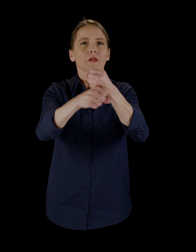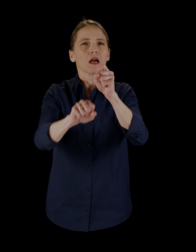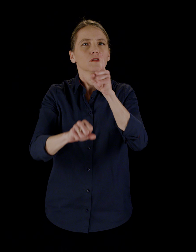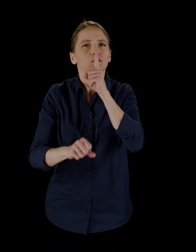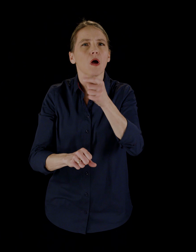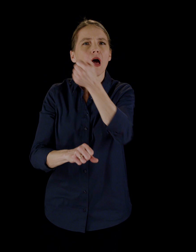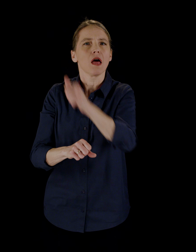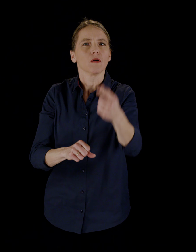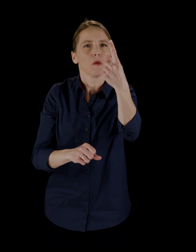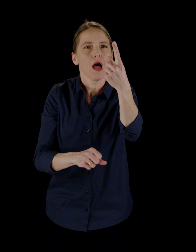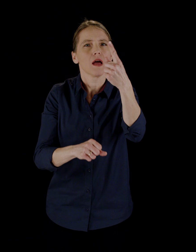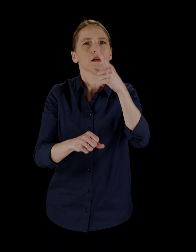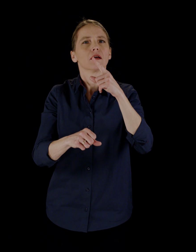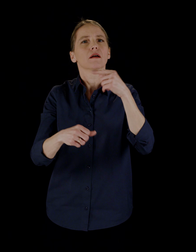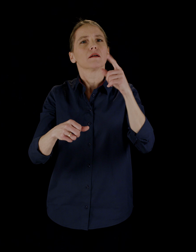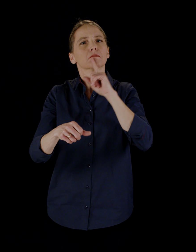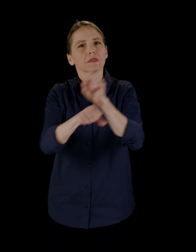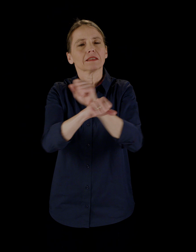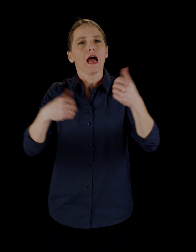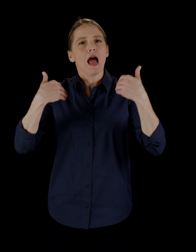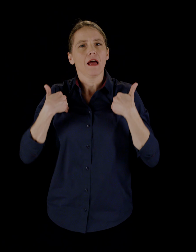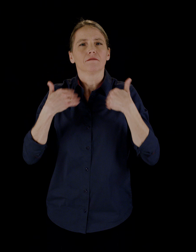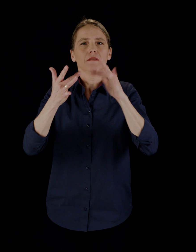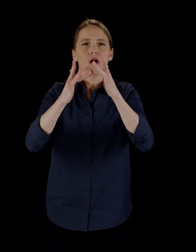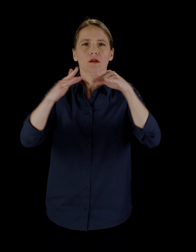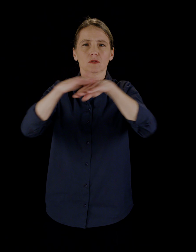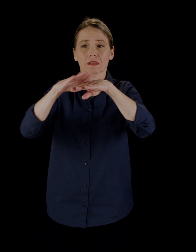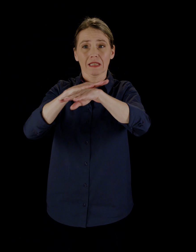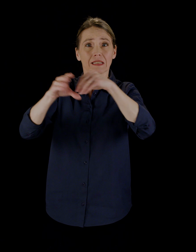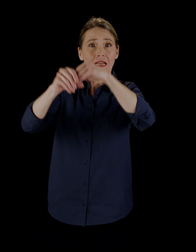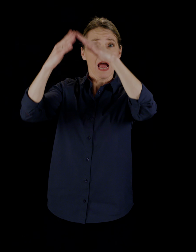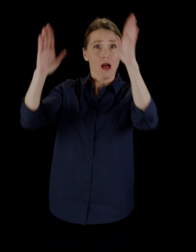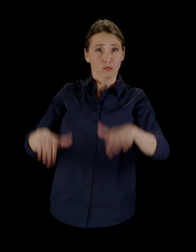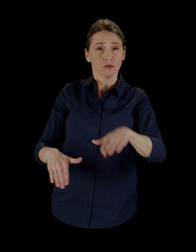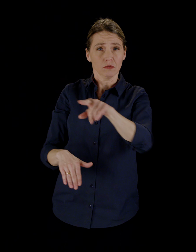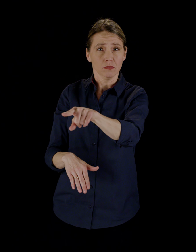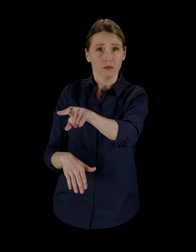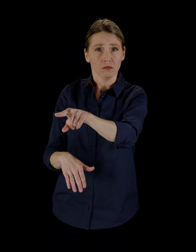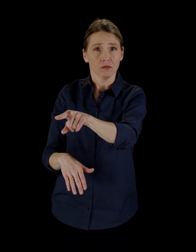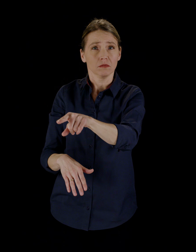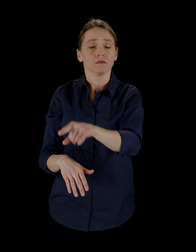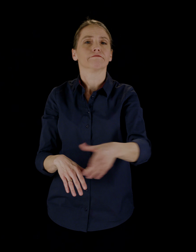Ensure anyone with access to the Internet in your household is aware of how to manage